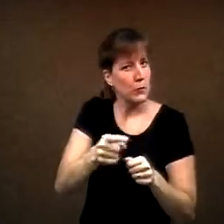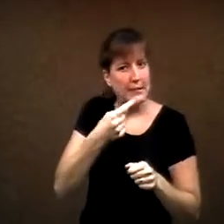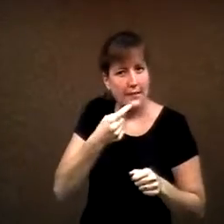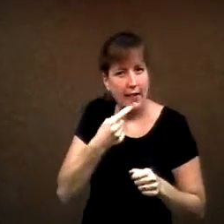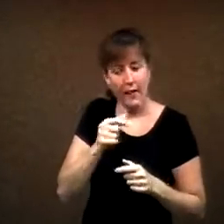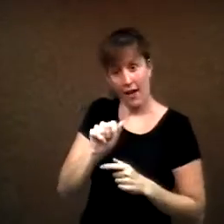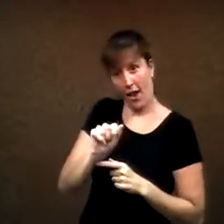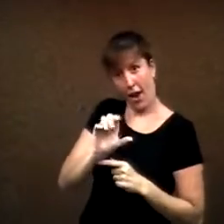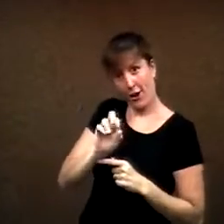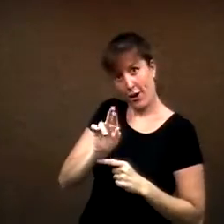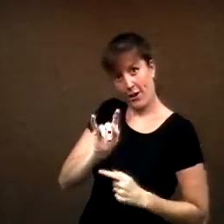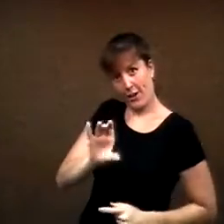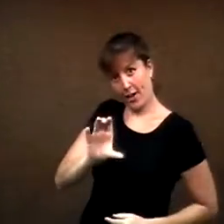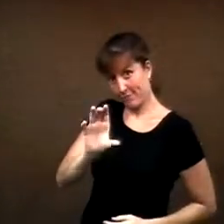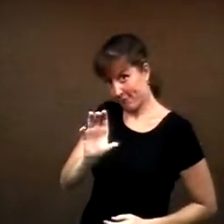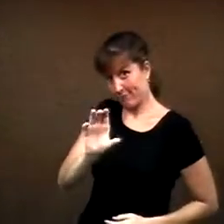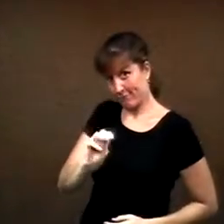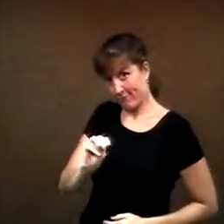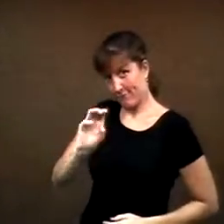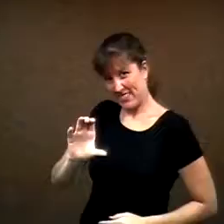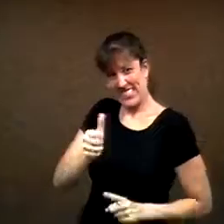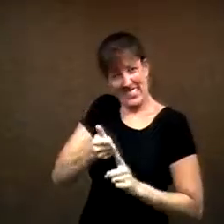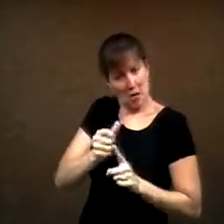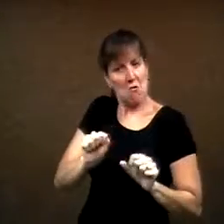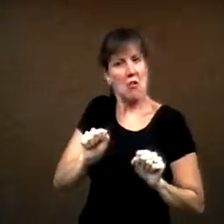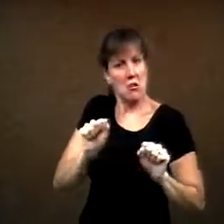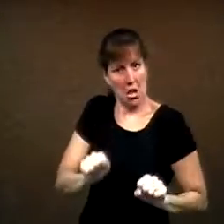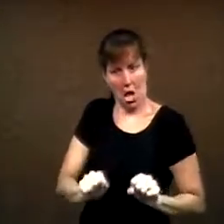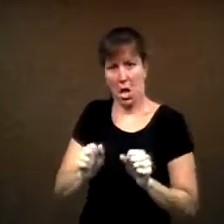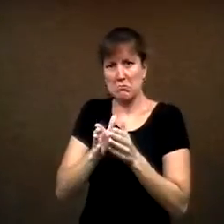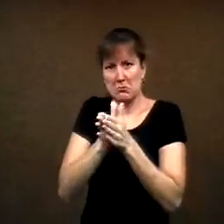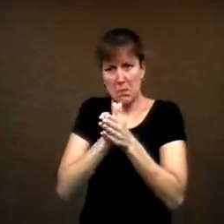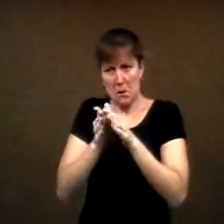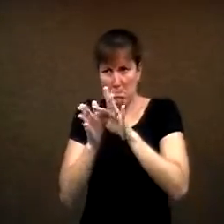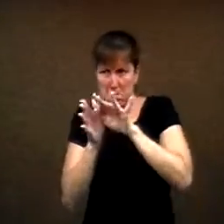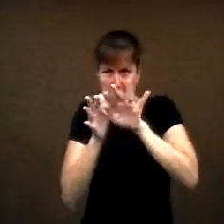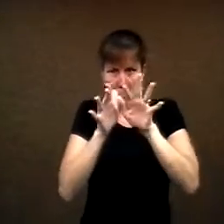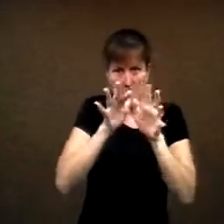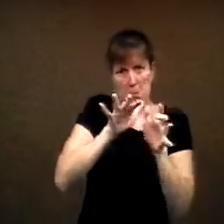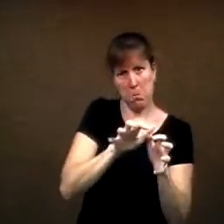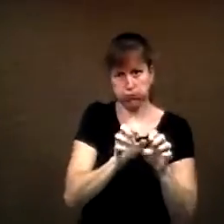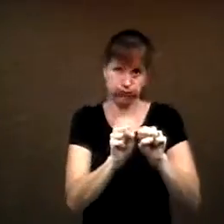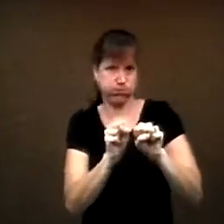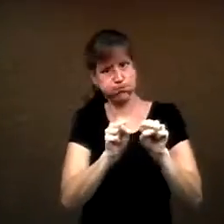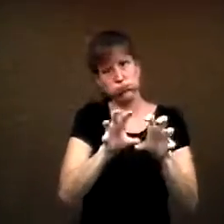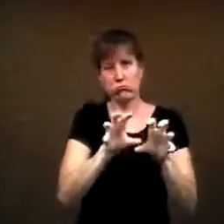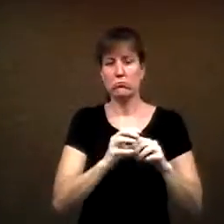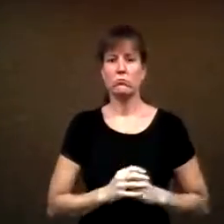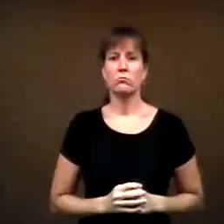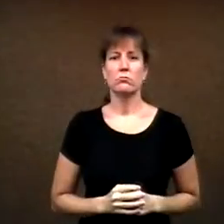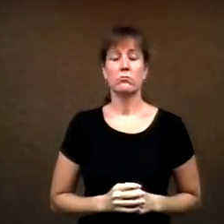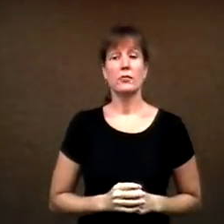property of being able to stimulate adjacent cells. ... When the sinoatrial node *fires*, or generates